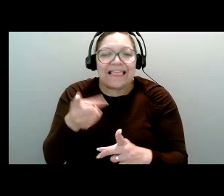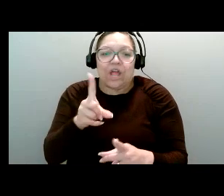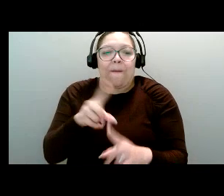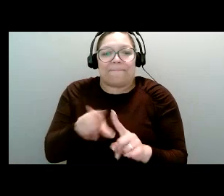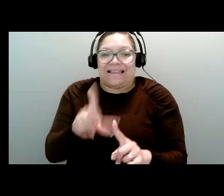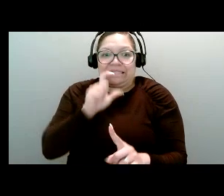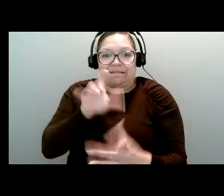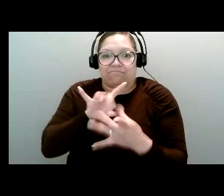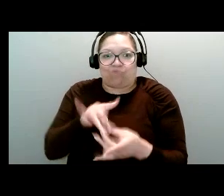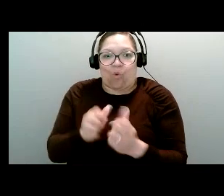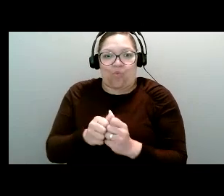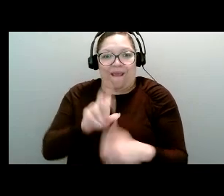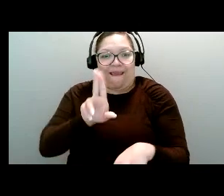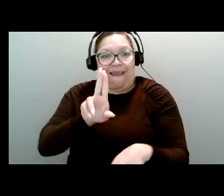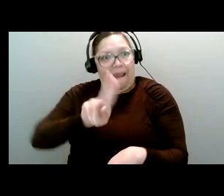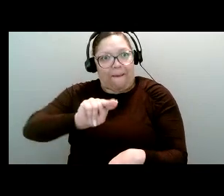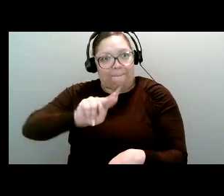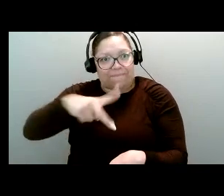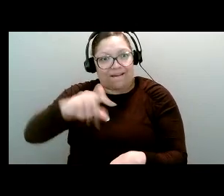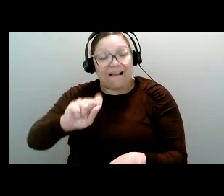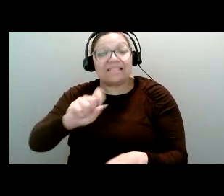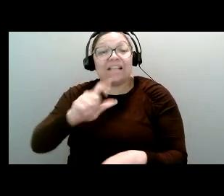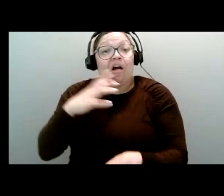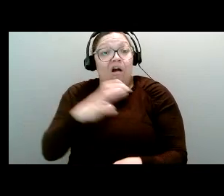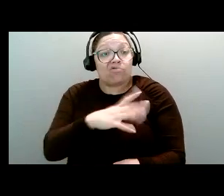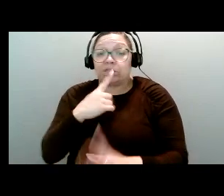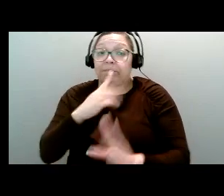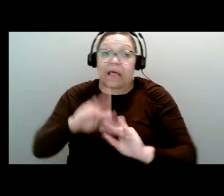And Congress has also been pretty clear that it is not a regulatory overlay.